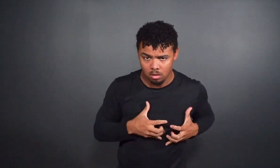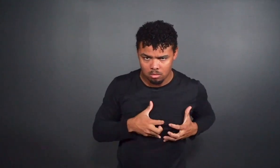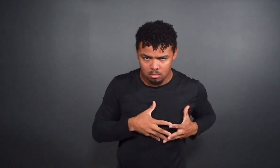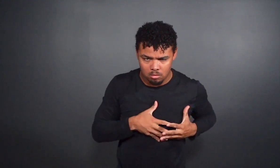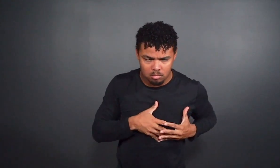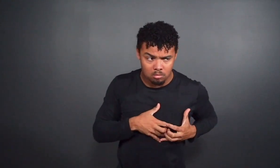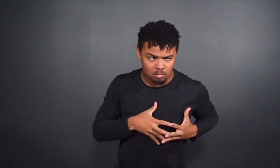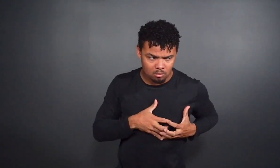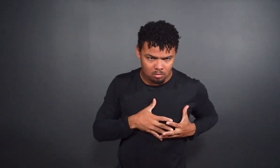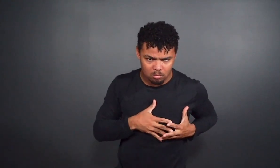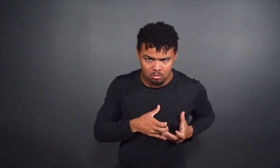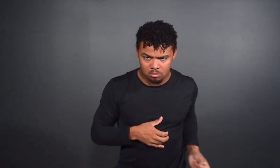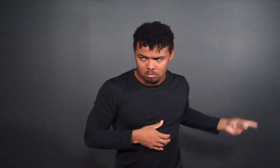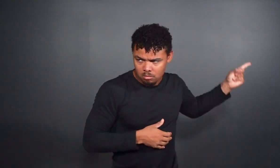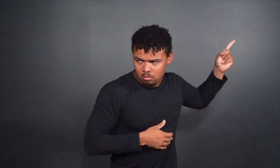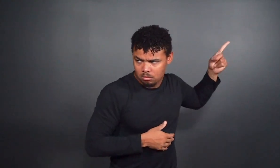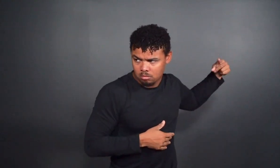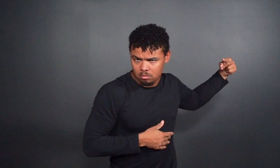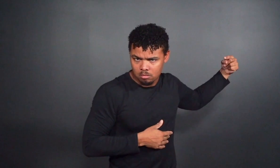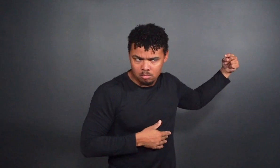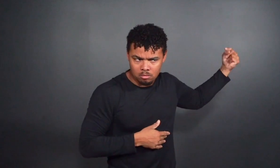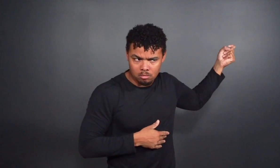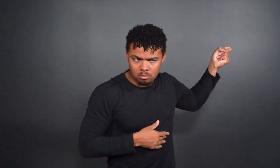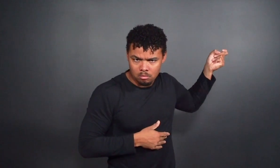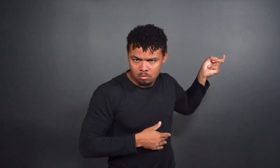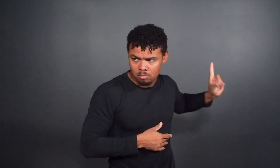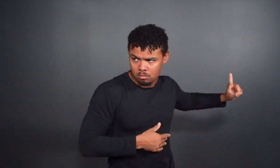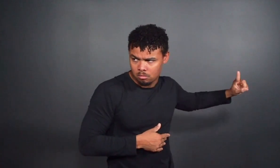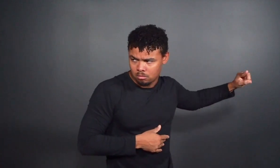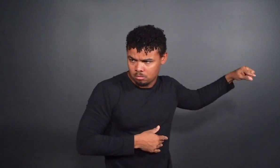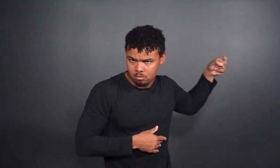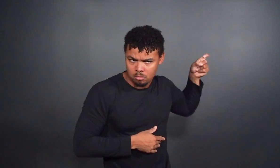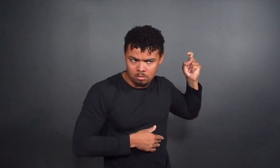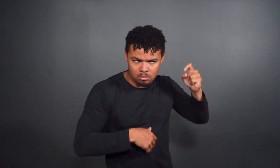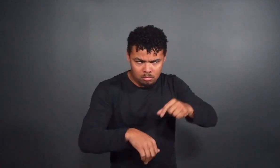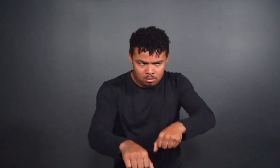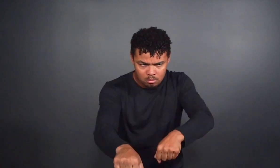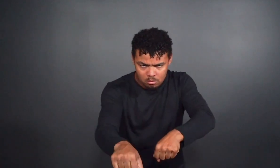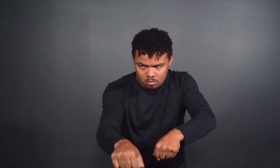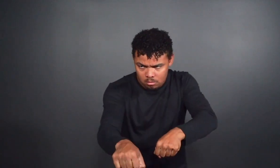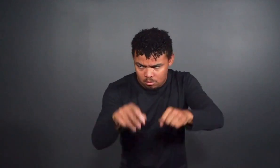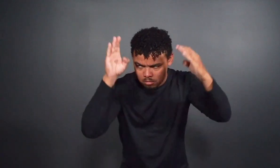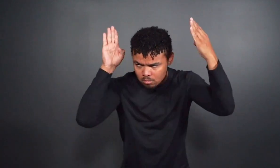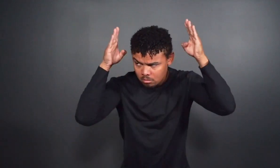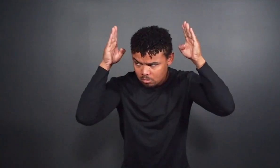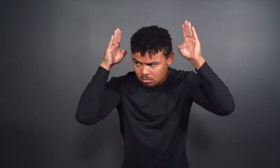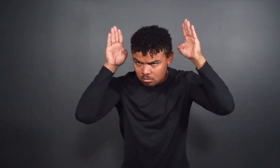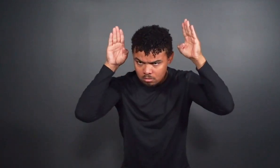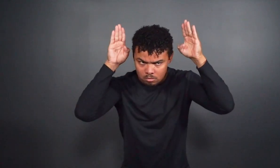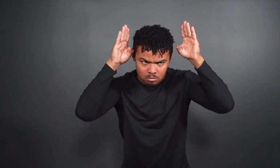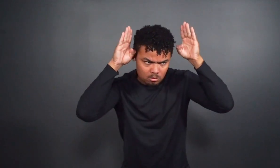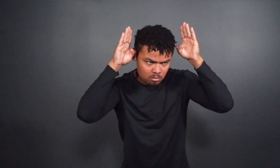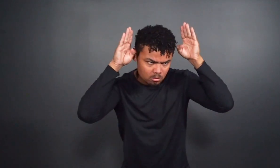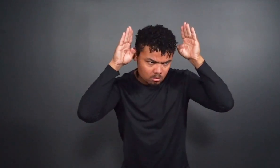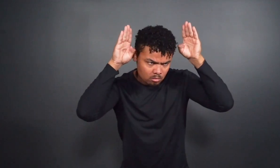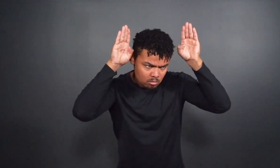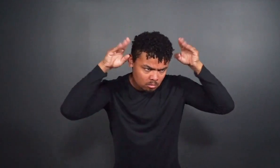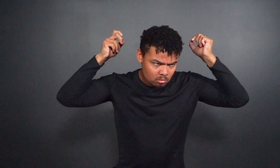SUBJECT senses something. Tail twitches. Ears listen.